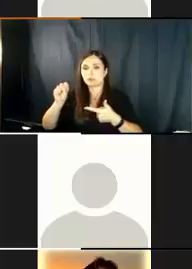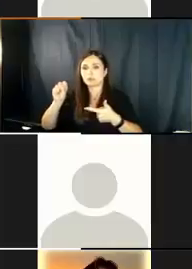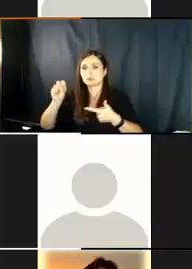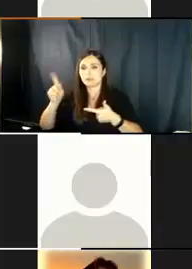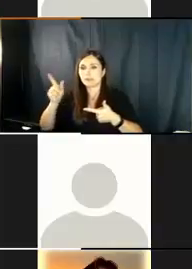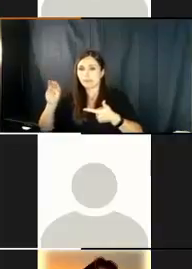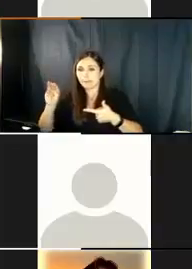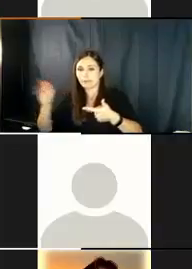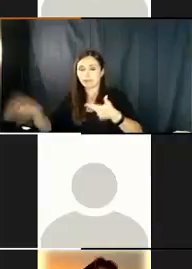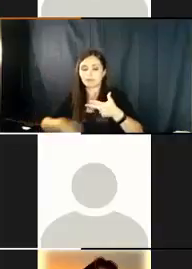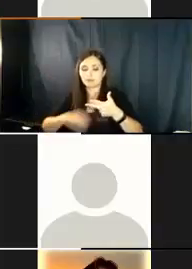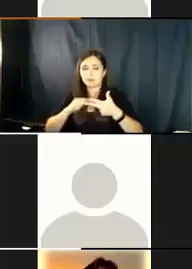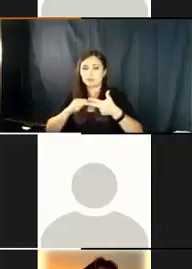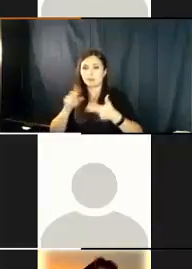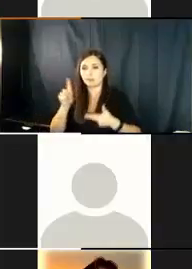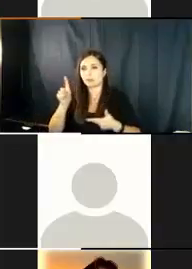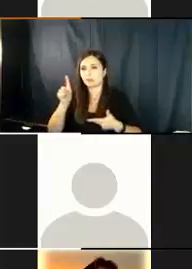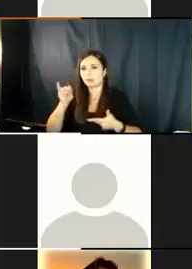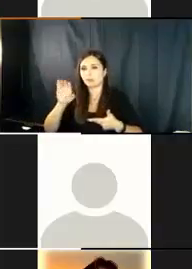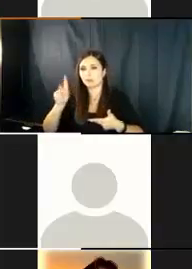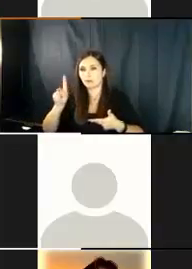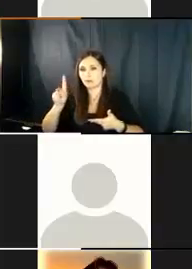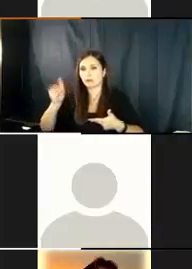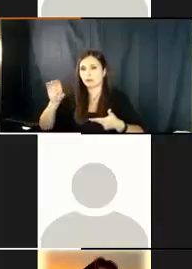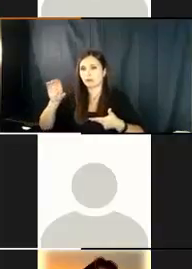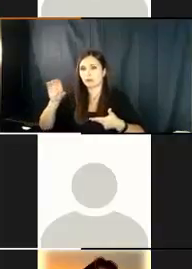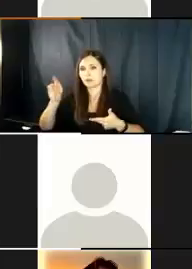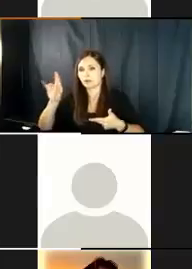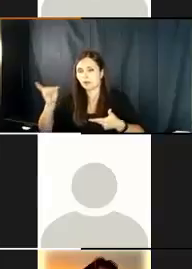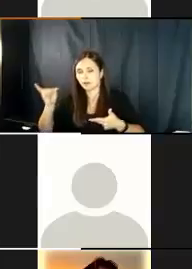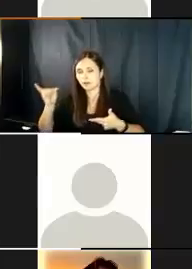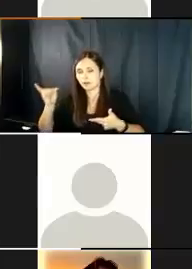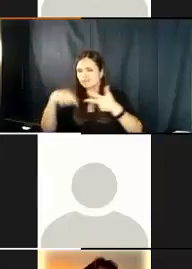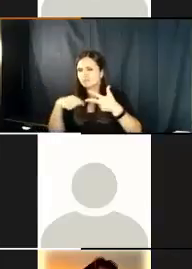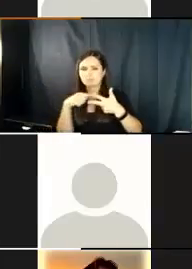And I'm not going to take the time today to go through all of the steps of each of those